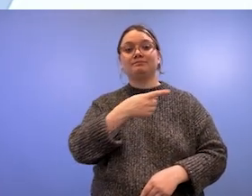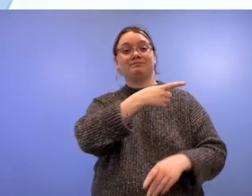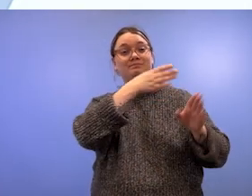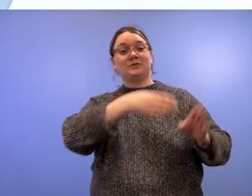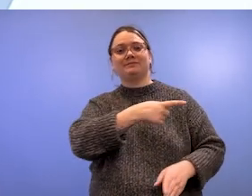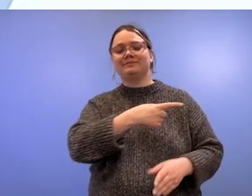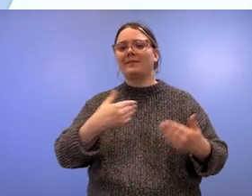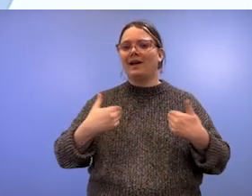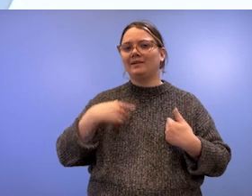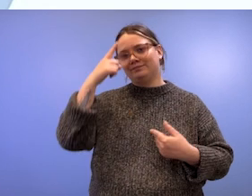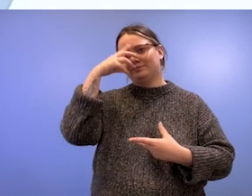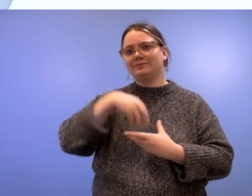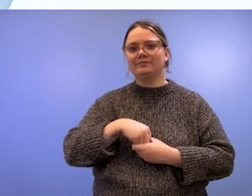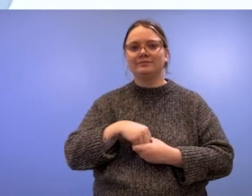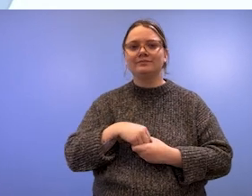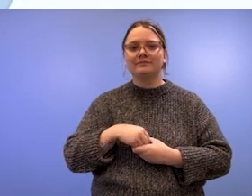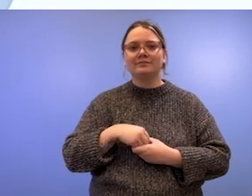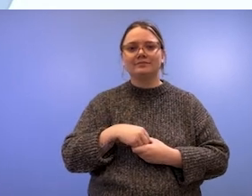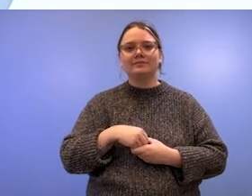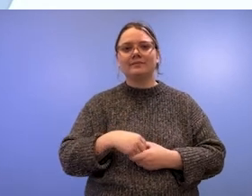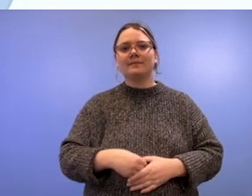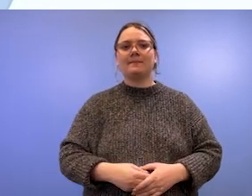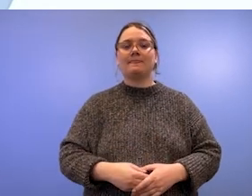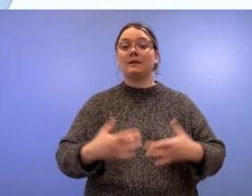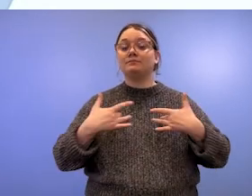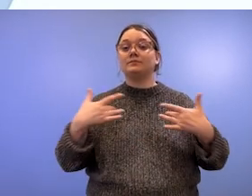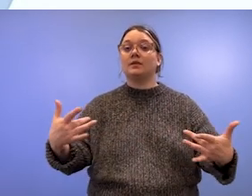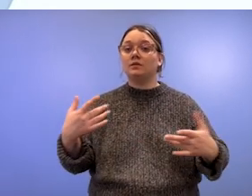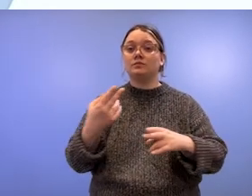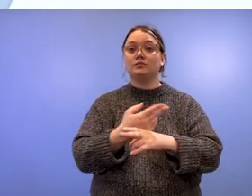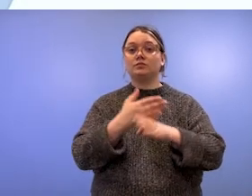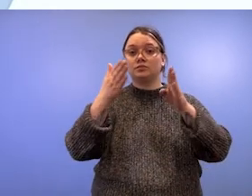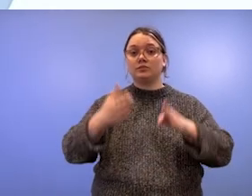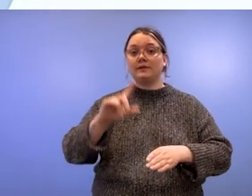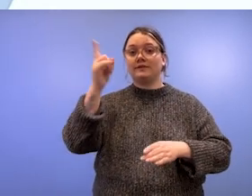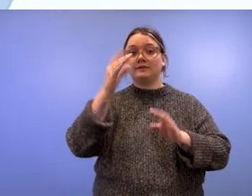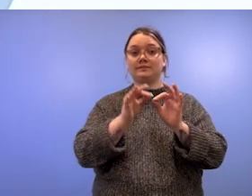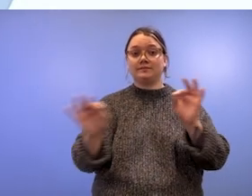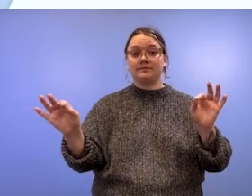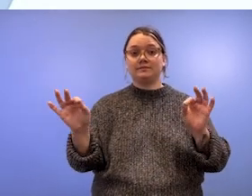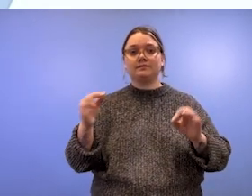Autism. And so. We typically use person first language. We default to saying a person with